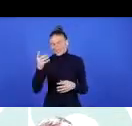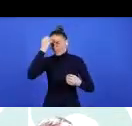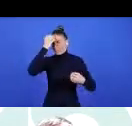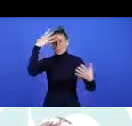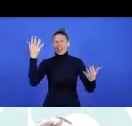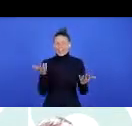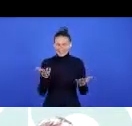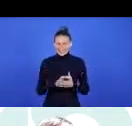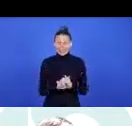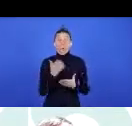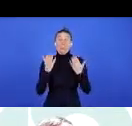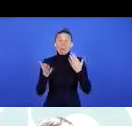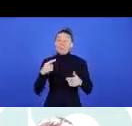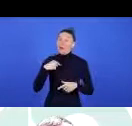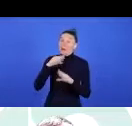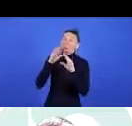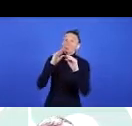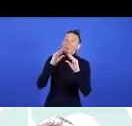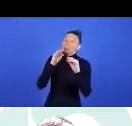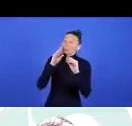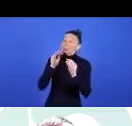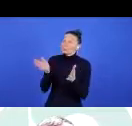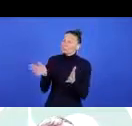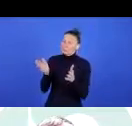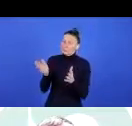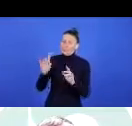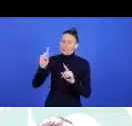aren't making fun of me but they actually forget I'm deaf. I had